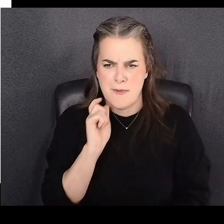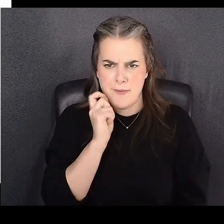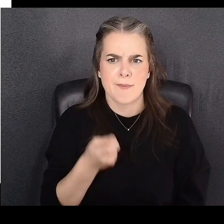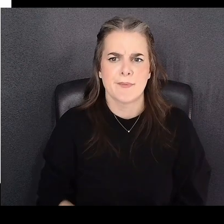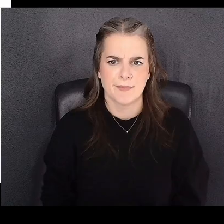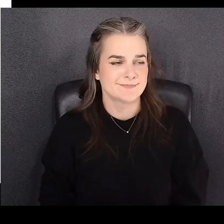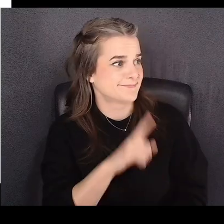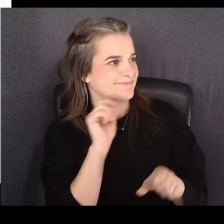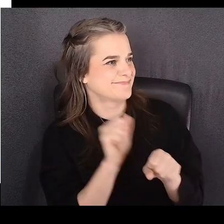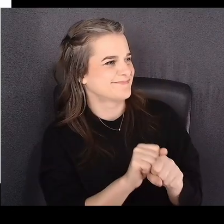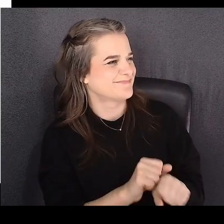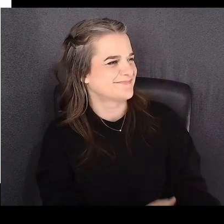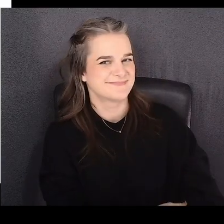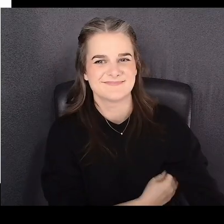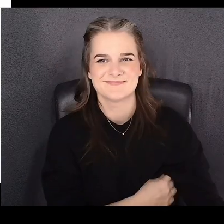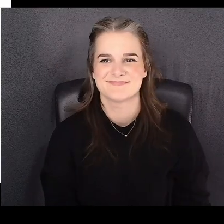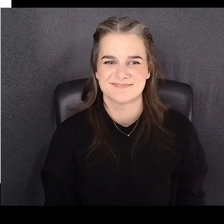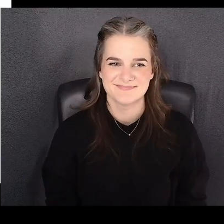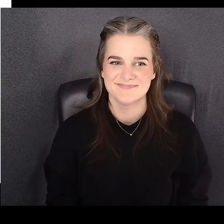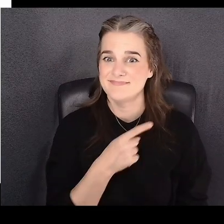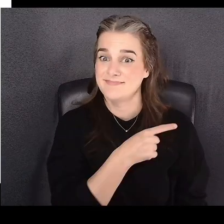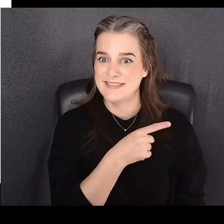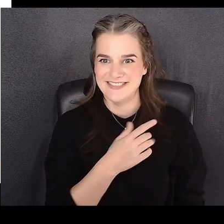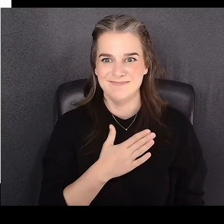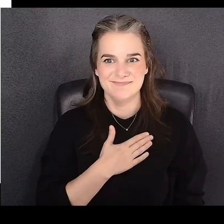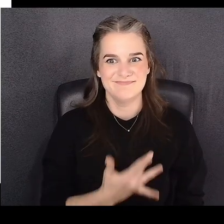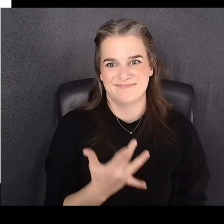This is my bread and butter. I love tabletop games.